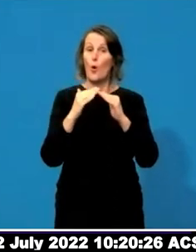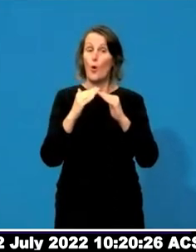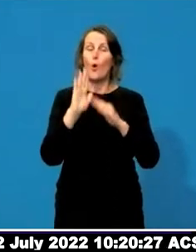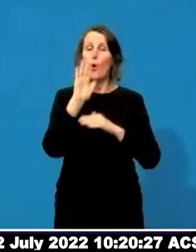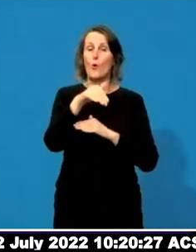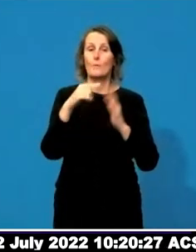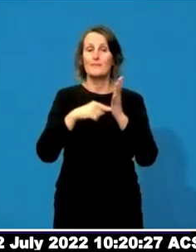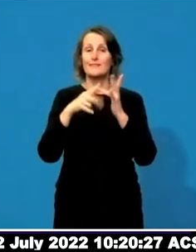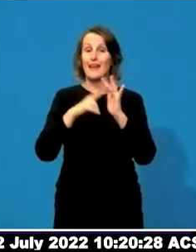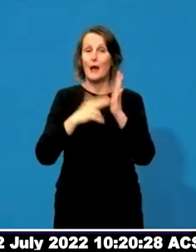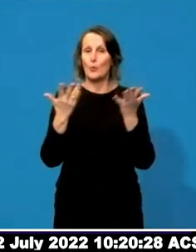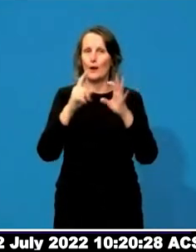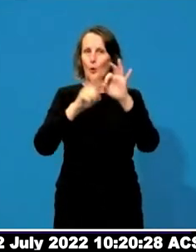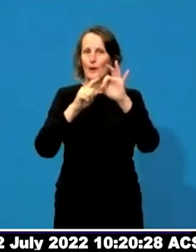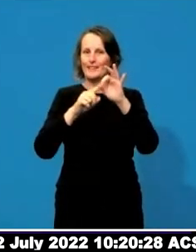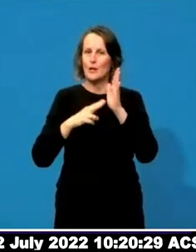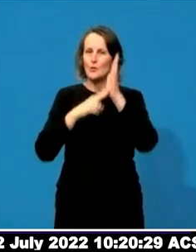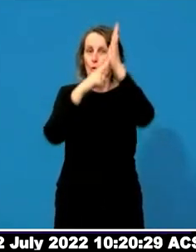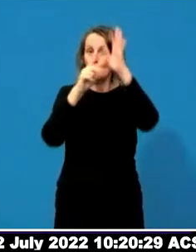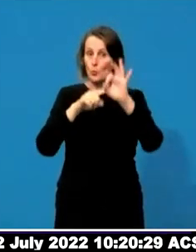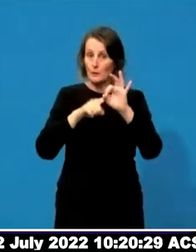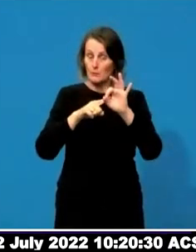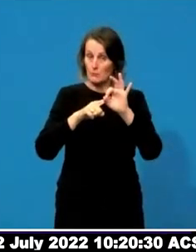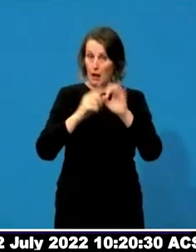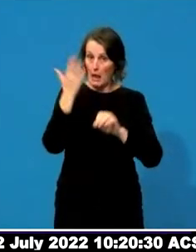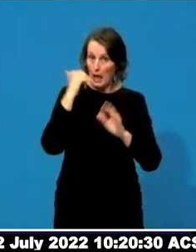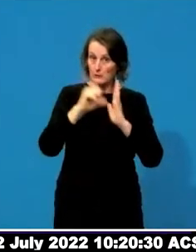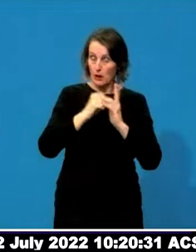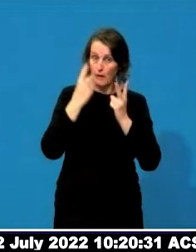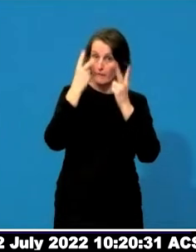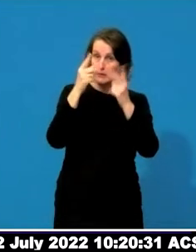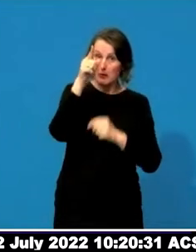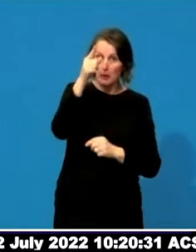Has it been a long time or a - or has it been a short time?